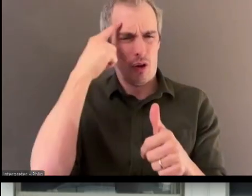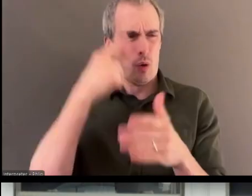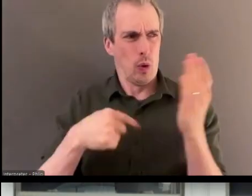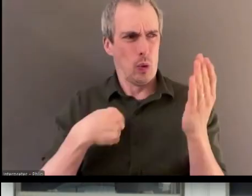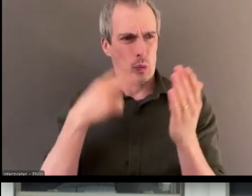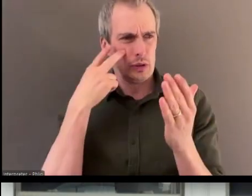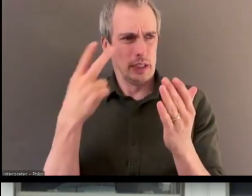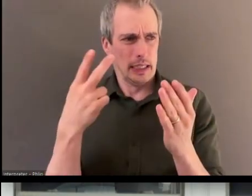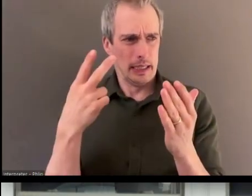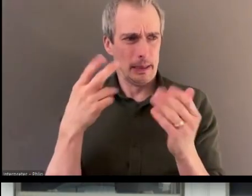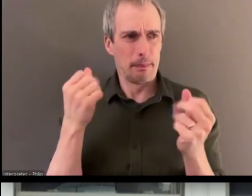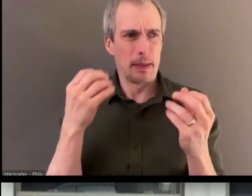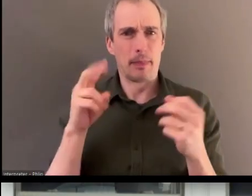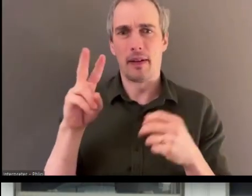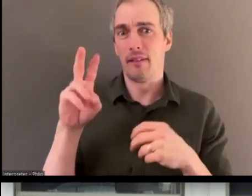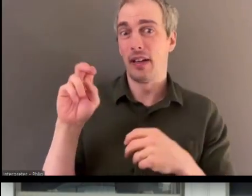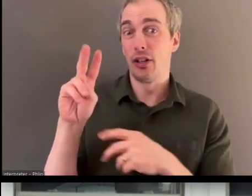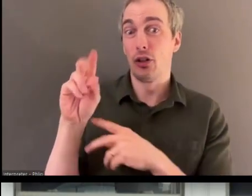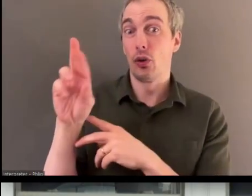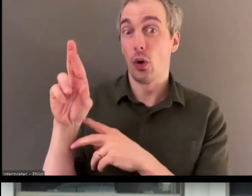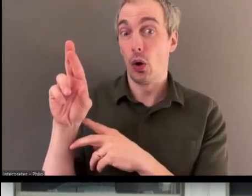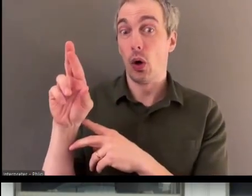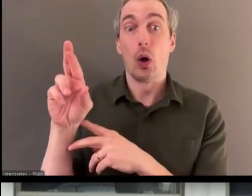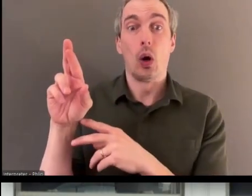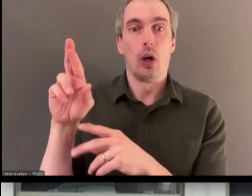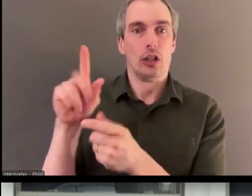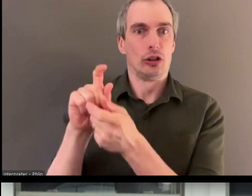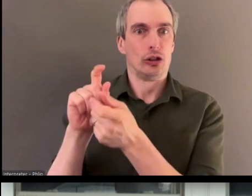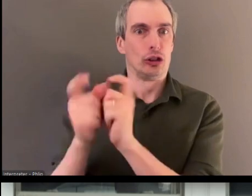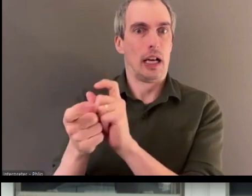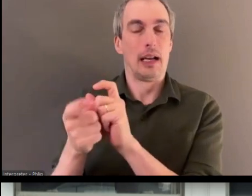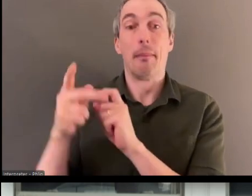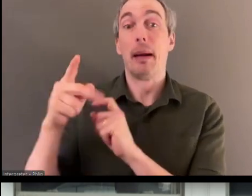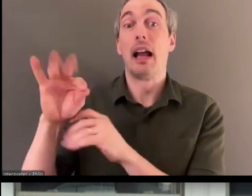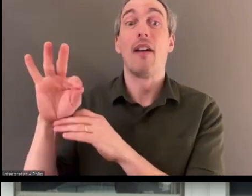And so there was all sorts of different solutions that we were shown.